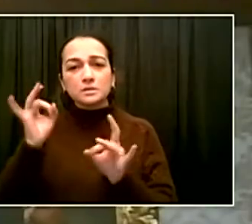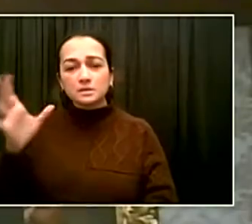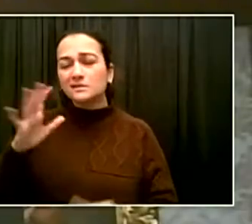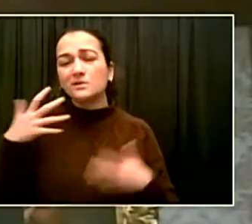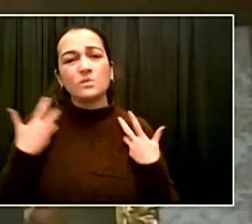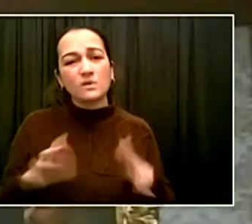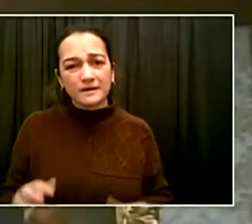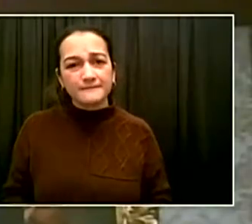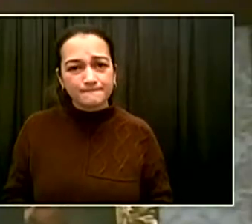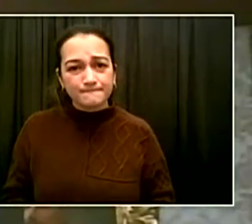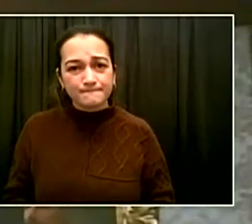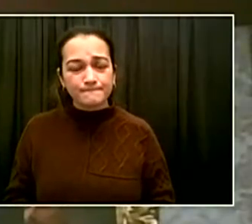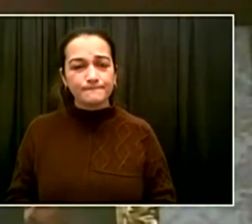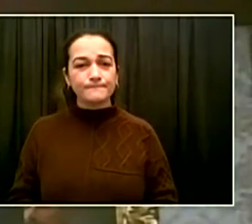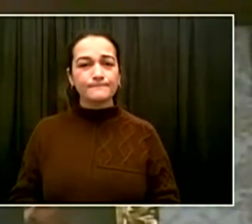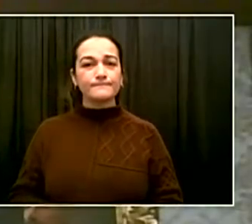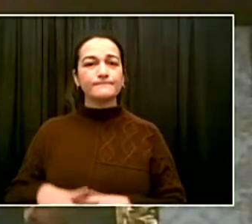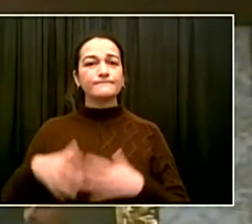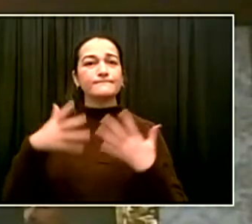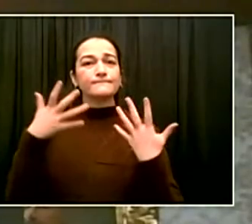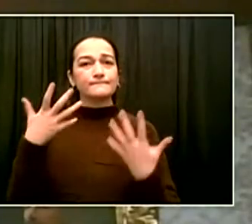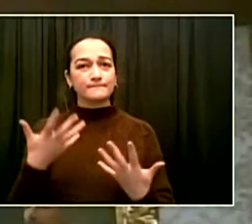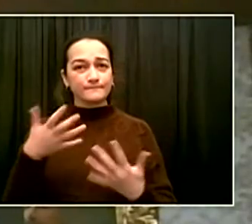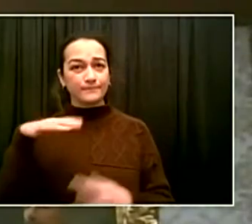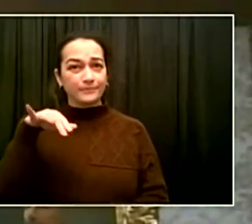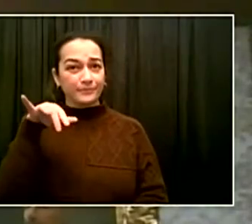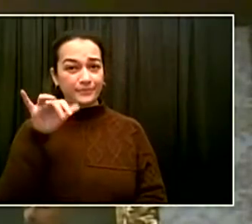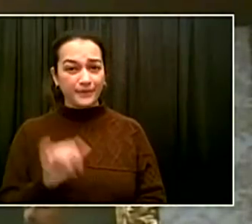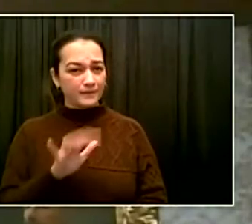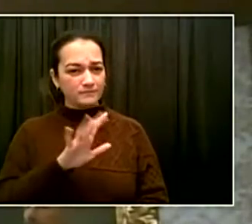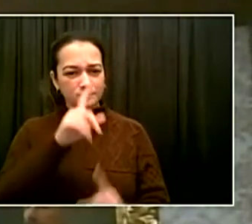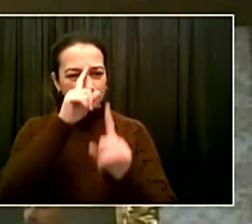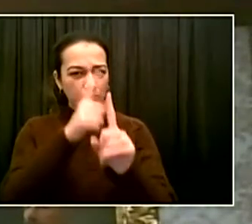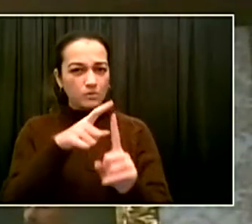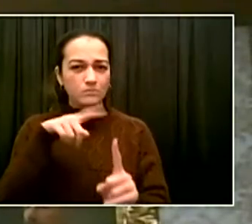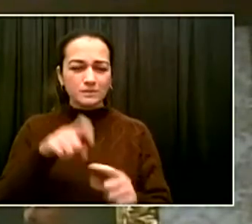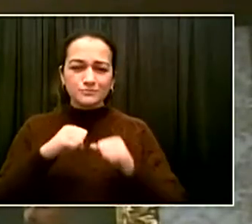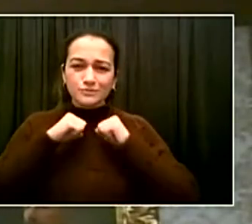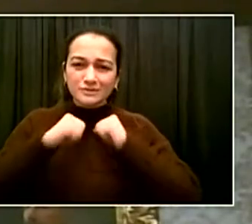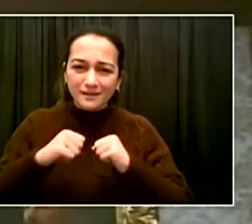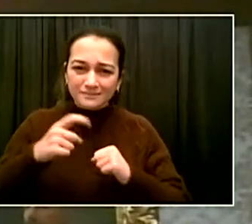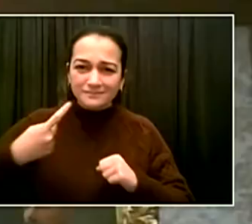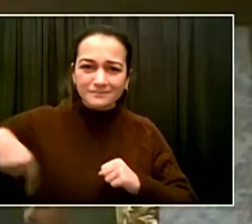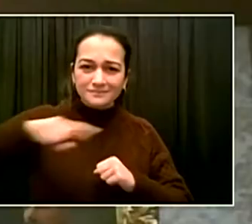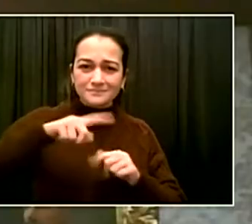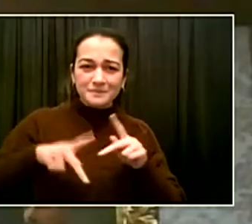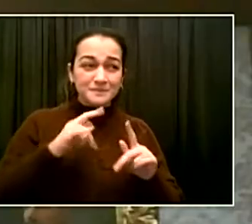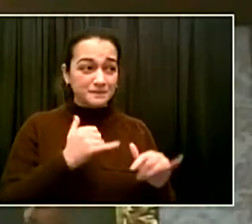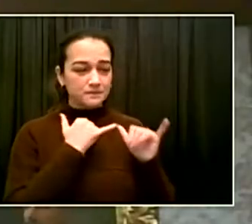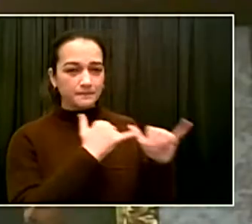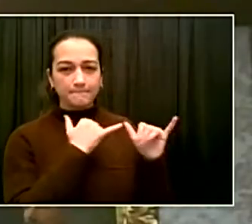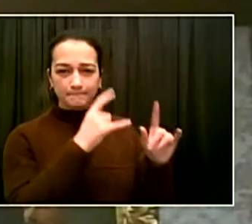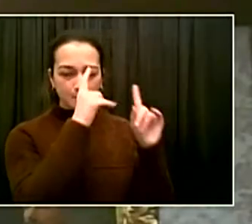WILL REVERSE THE COVID CRISIS AND MAKE SURE WE ARE ABLE TO GET OUR ECONOMY UPGRADED AND TAKE CARE OF NEW YORK.